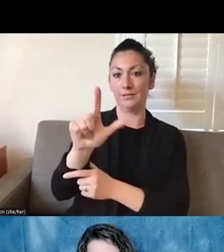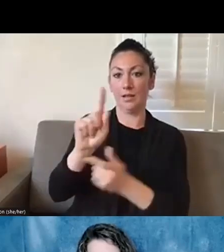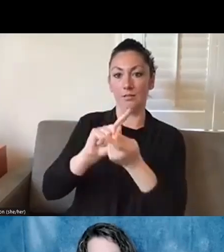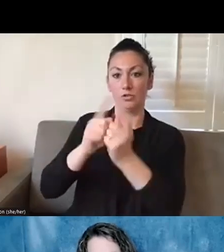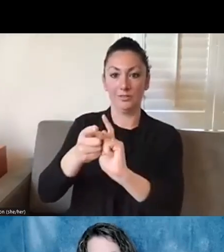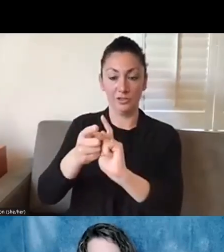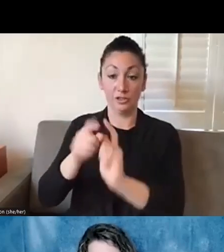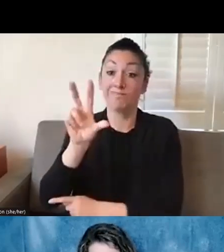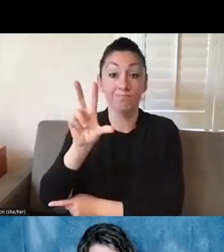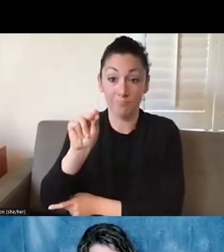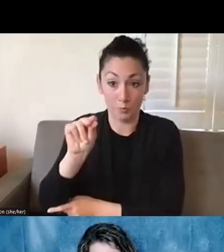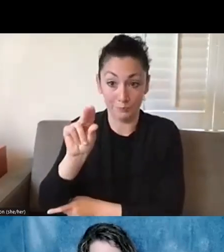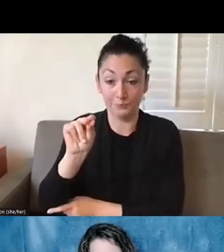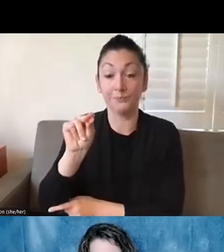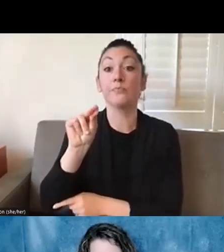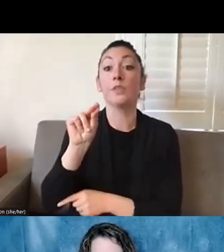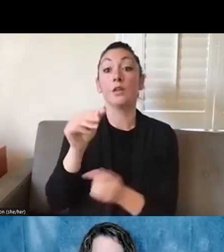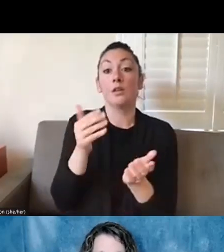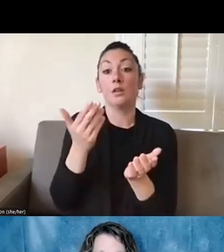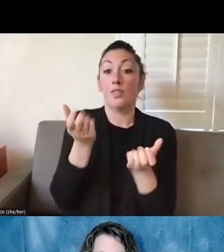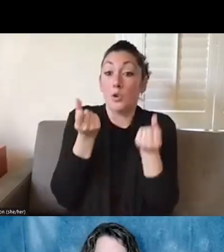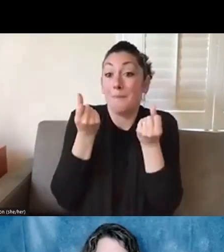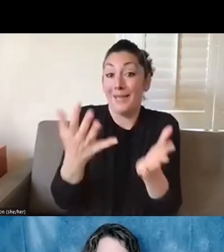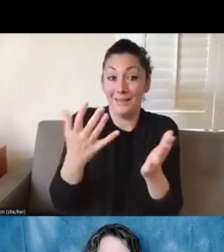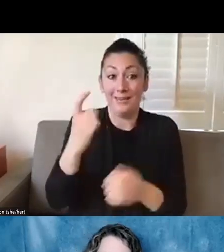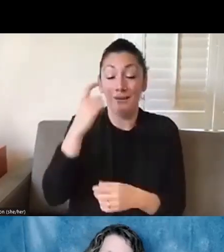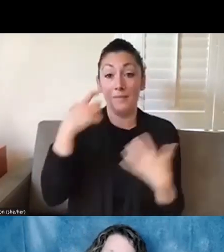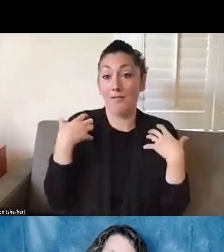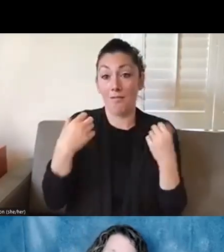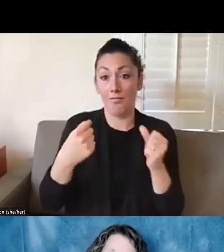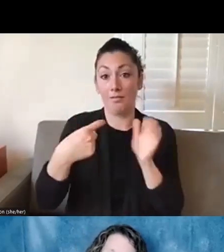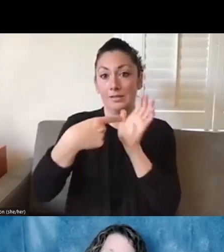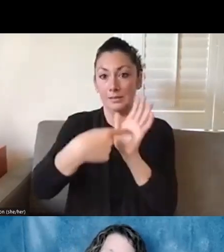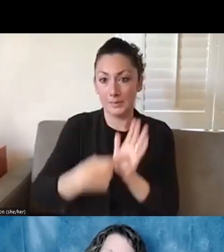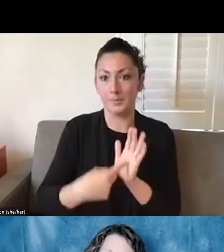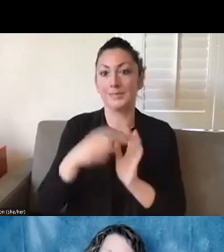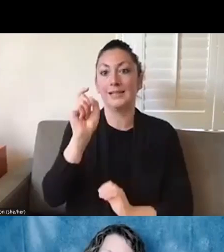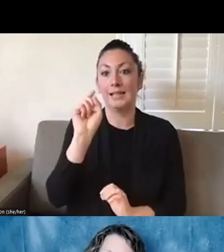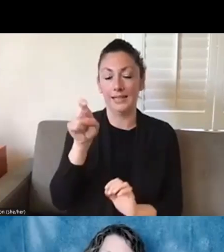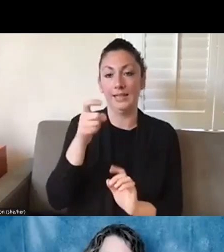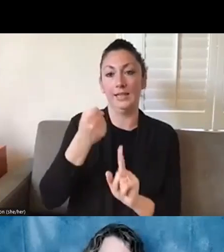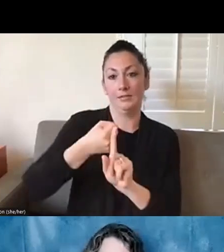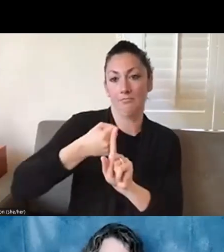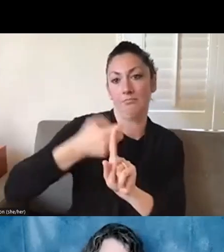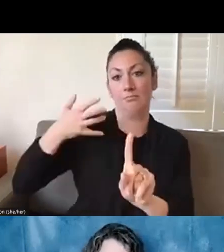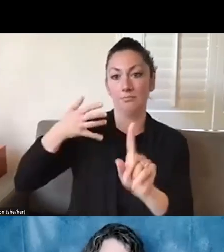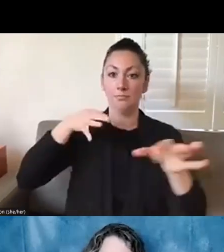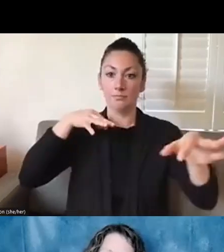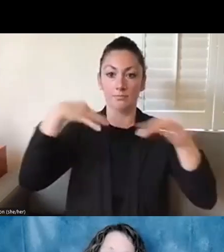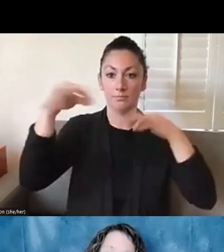have direct translations into ASL? No, they don't. There are many mental health symptoms that need